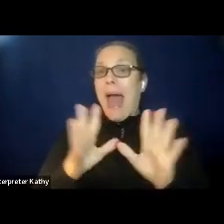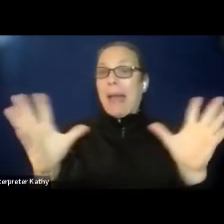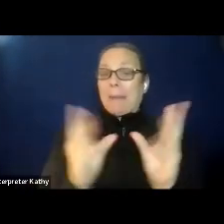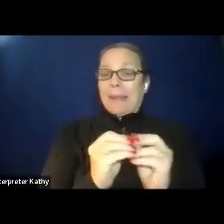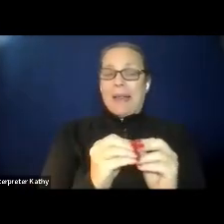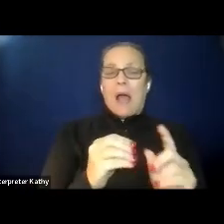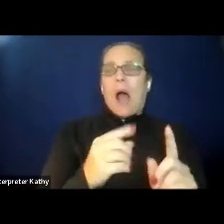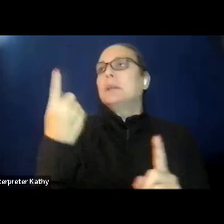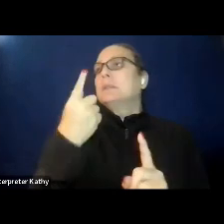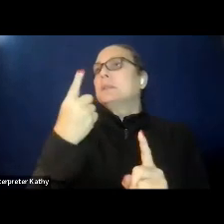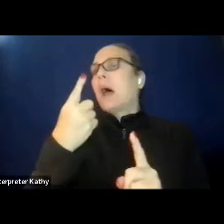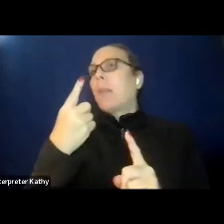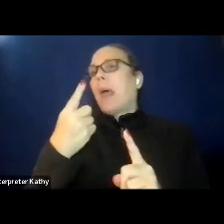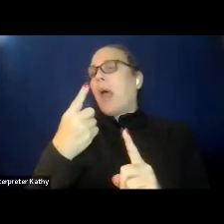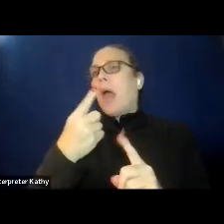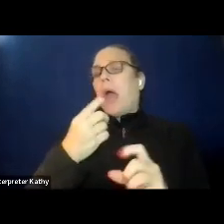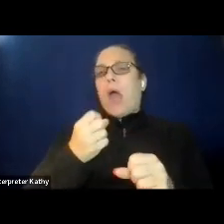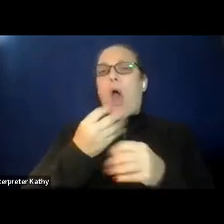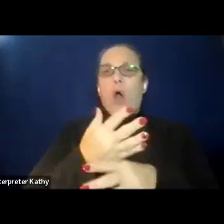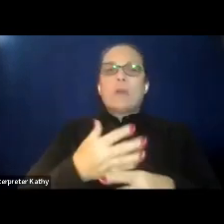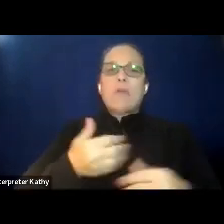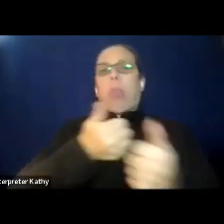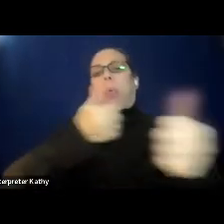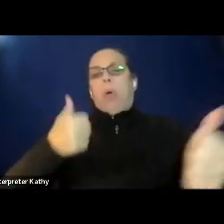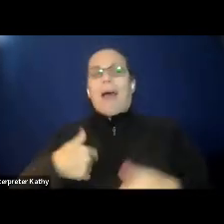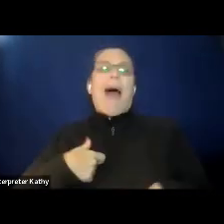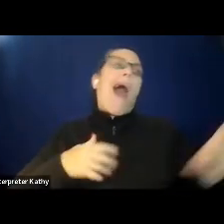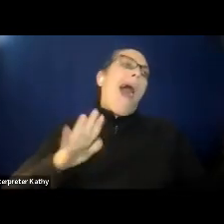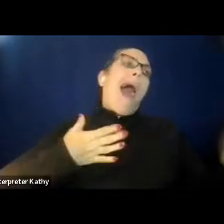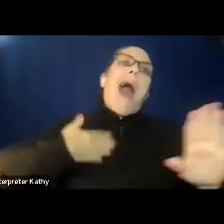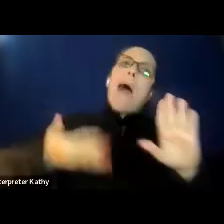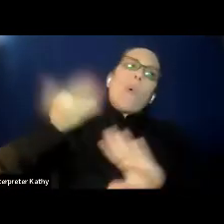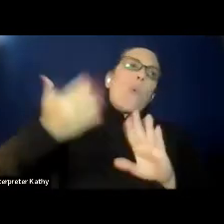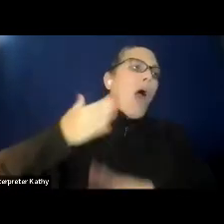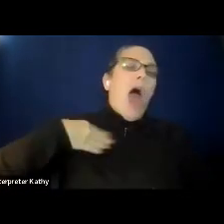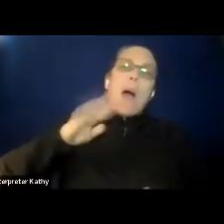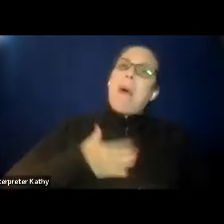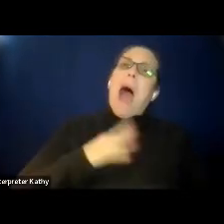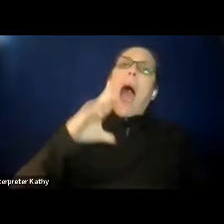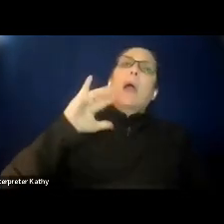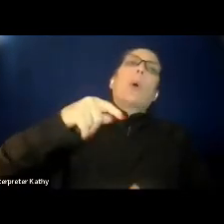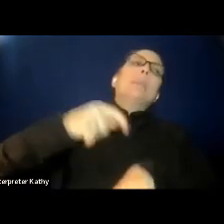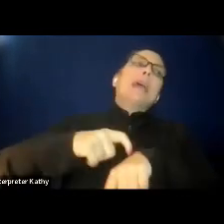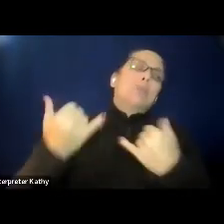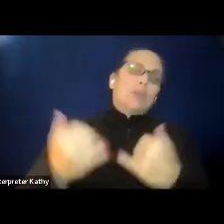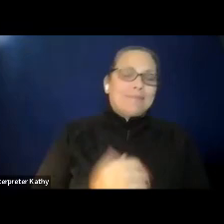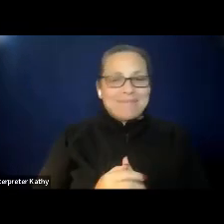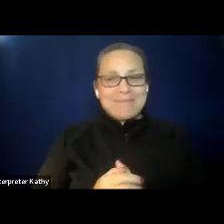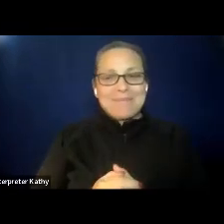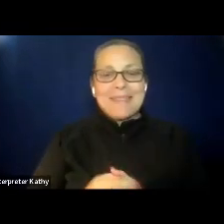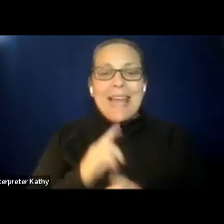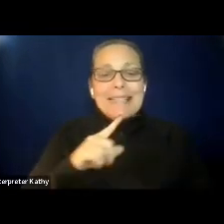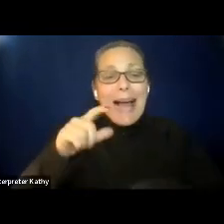late for something or they are trying to meet up and something gets in the way of making that happen and they might say,